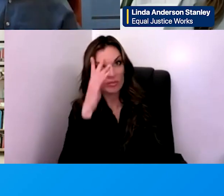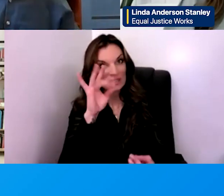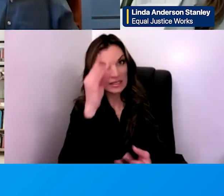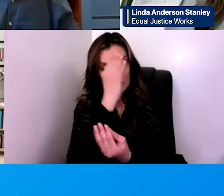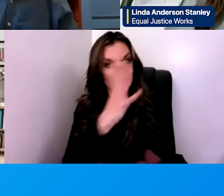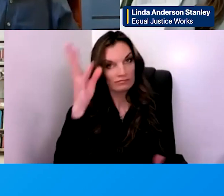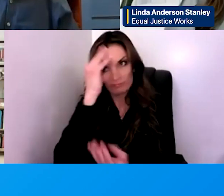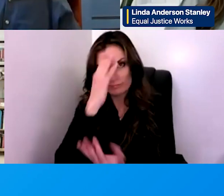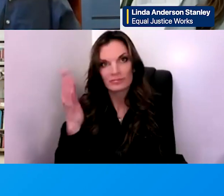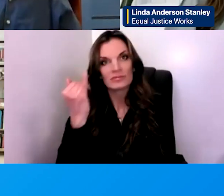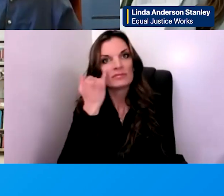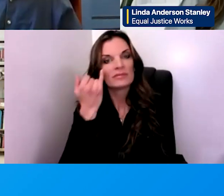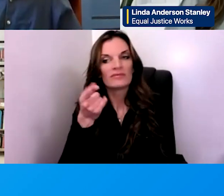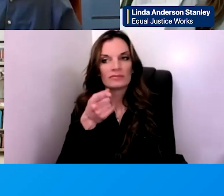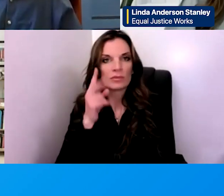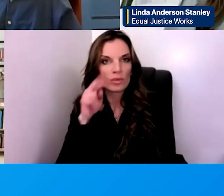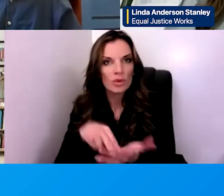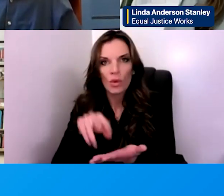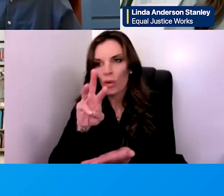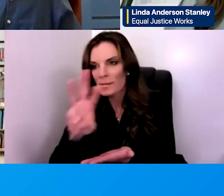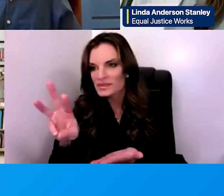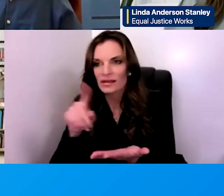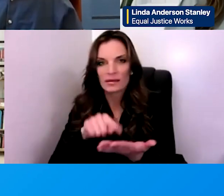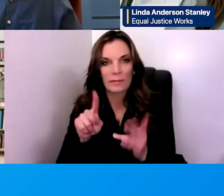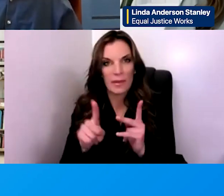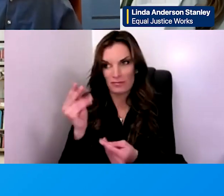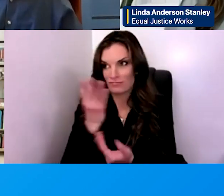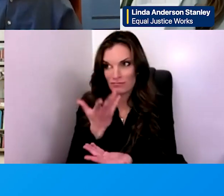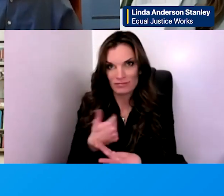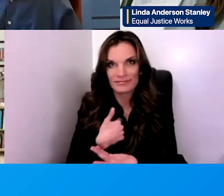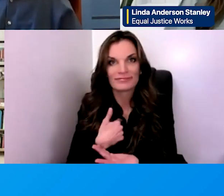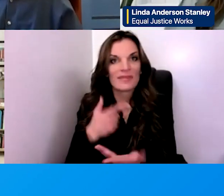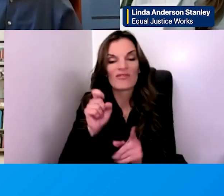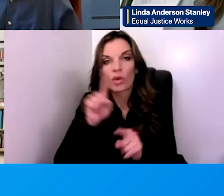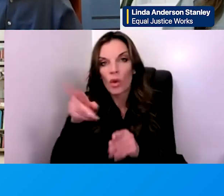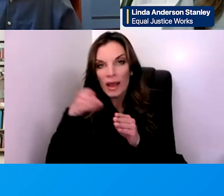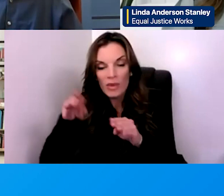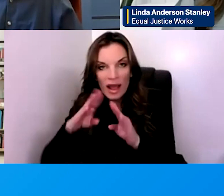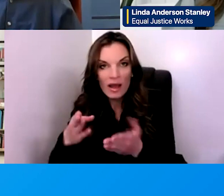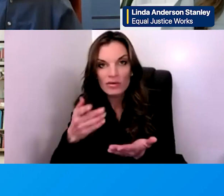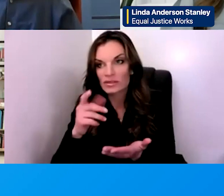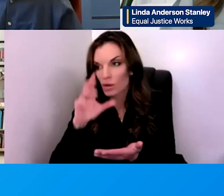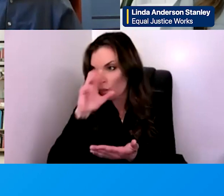to the right website. But folks began to explain to us they are going to a neighbor's home.